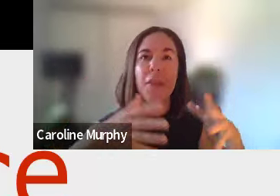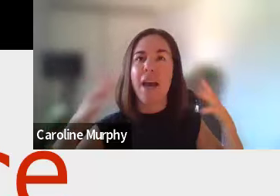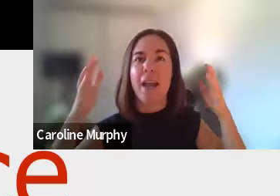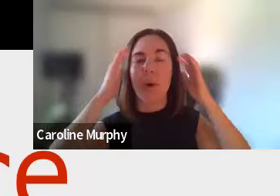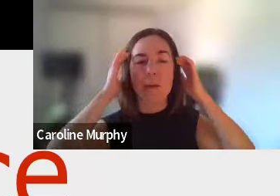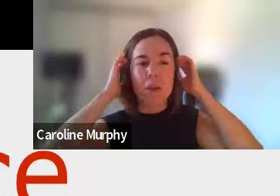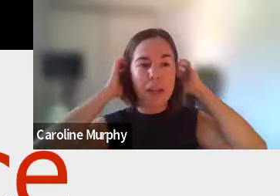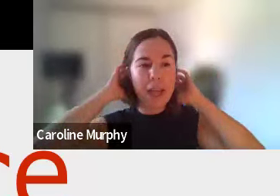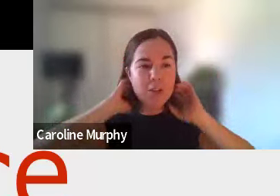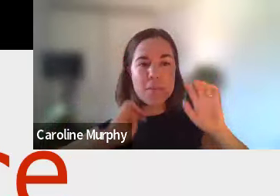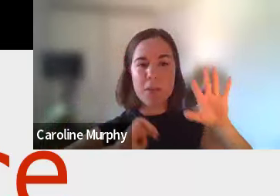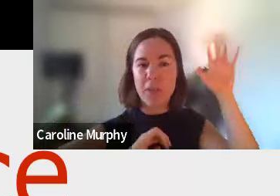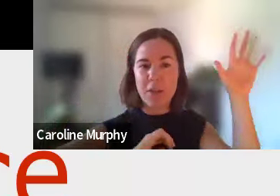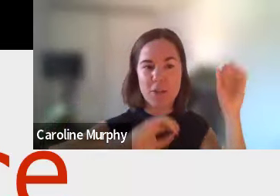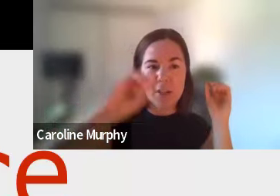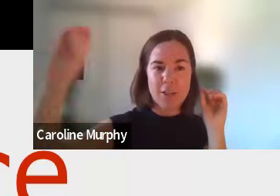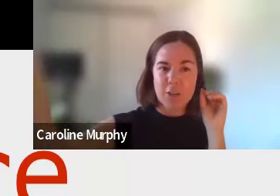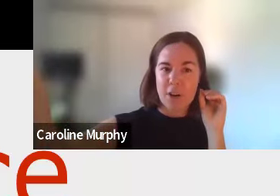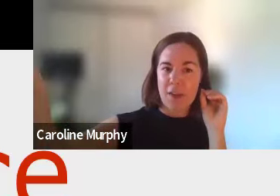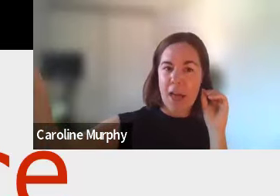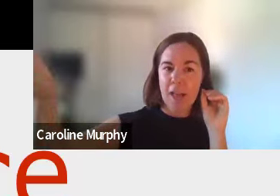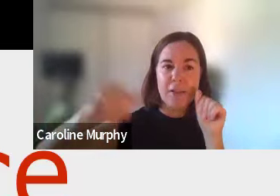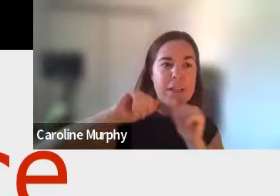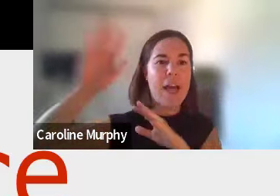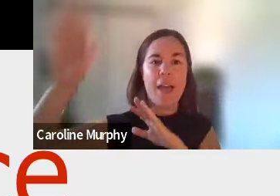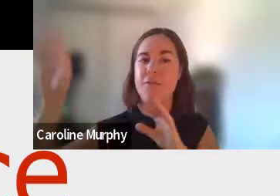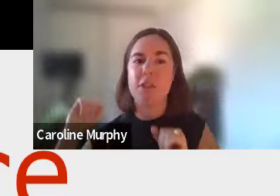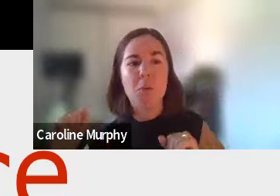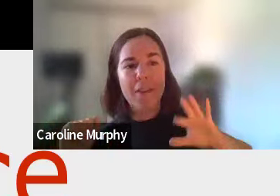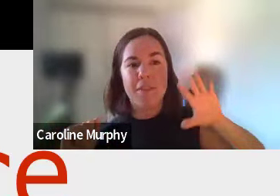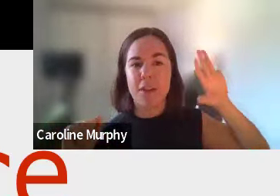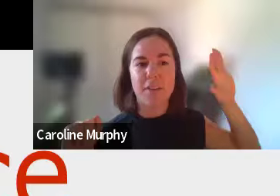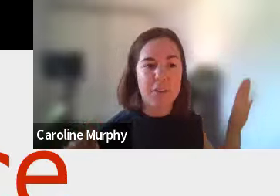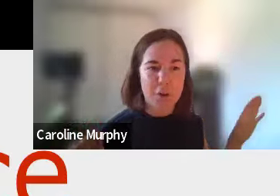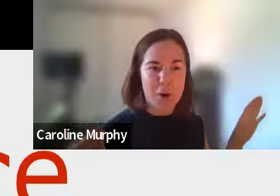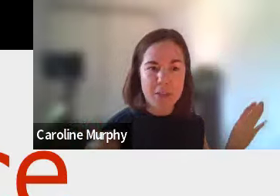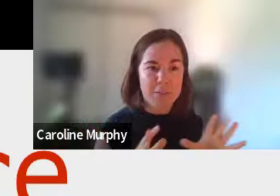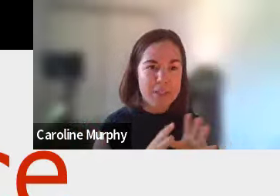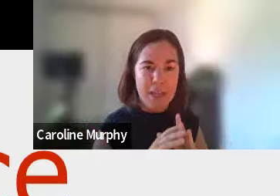there was adequate communication between the U.S. geological survey and Fish and Wildlife service